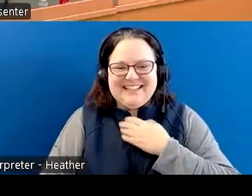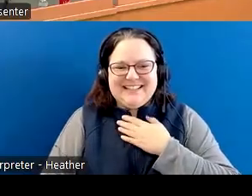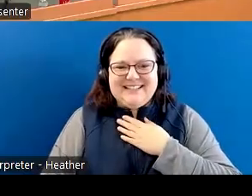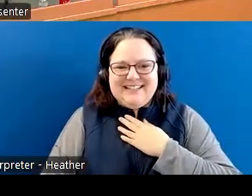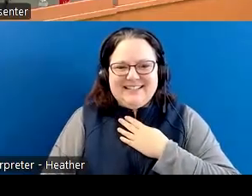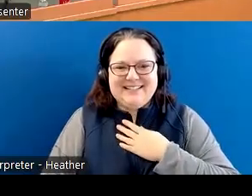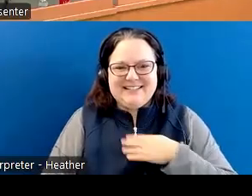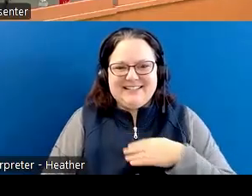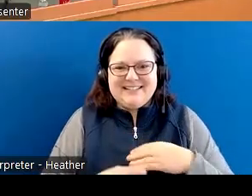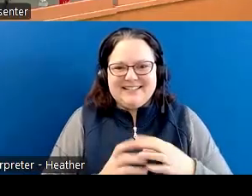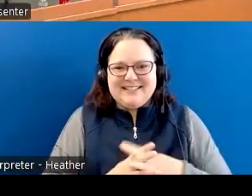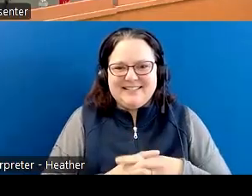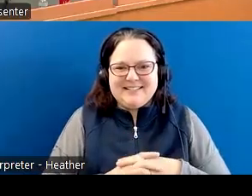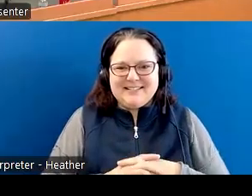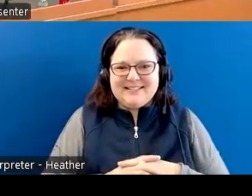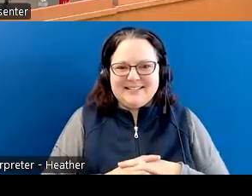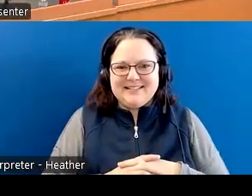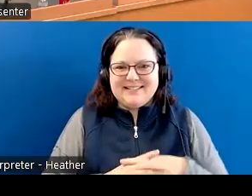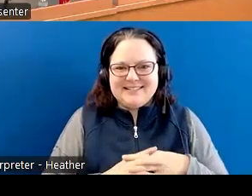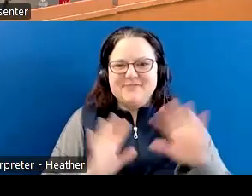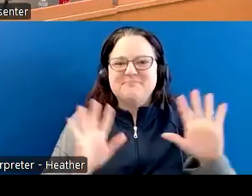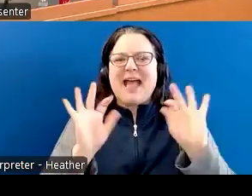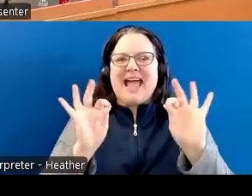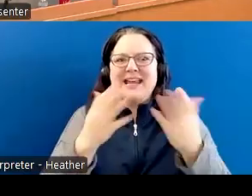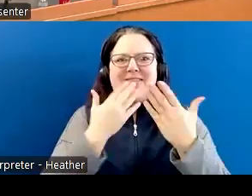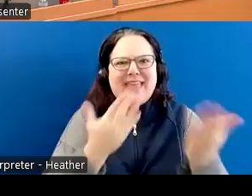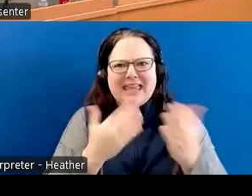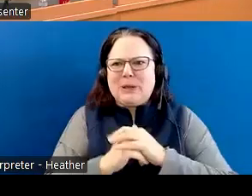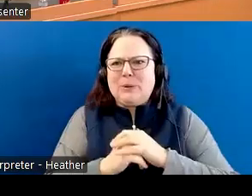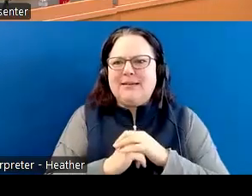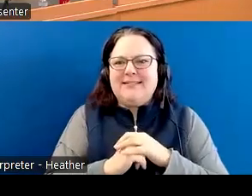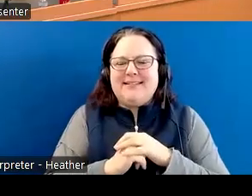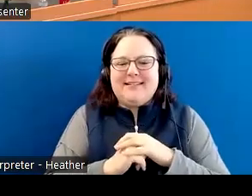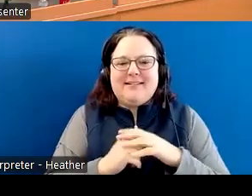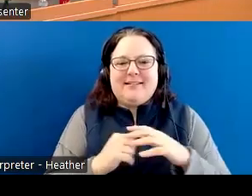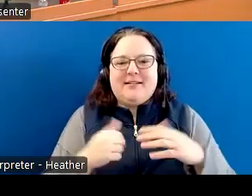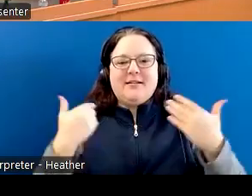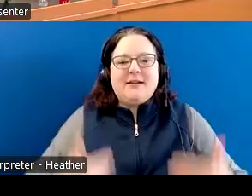Maybe one more time. Okay, I got it now. It's working. I'm Christine Koko. I'm peer support